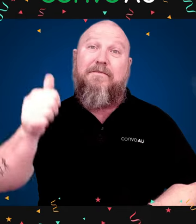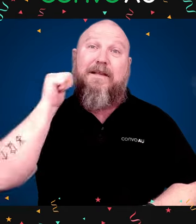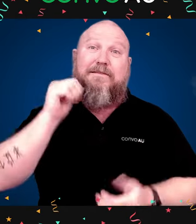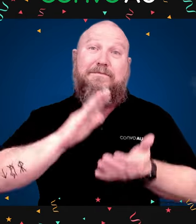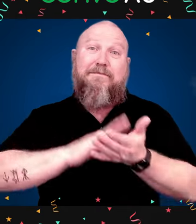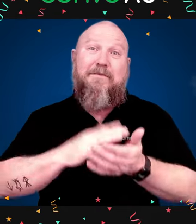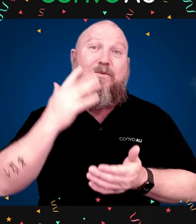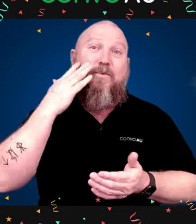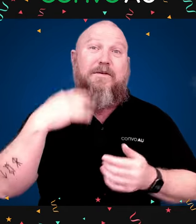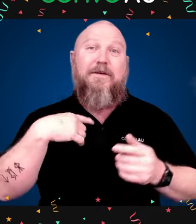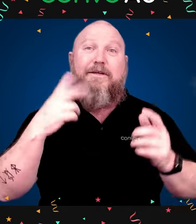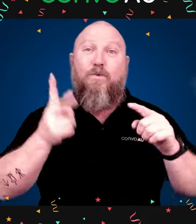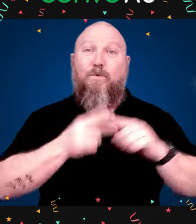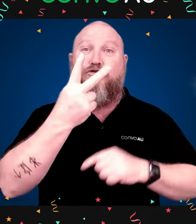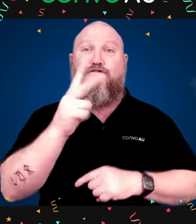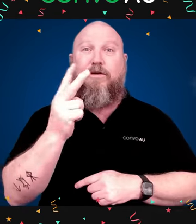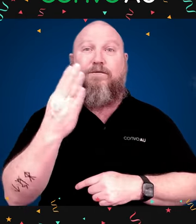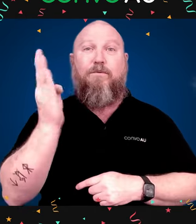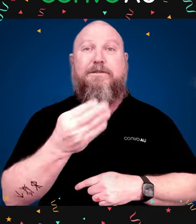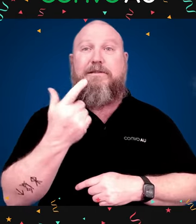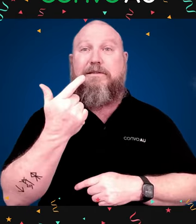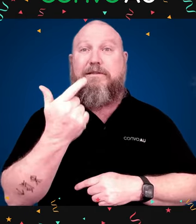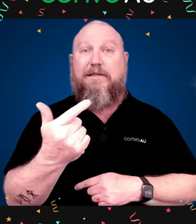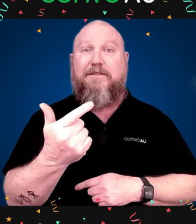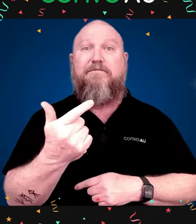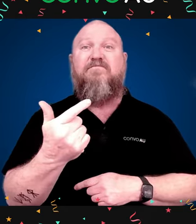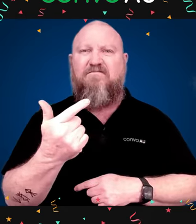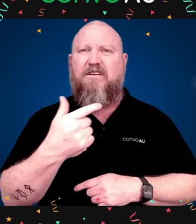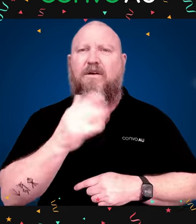Last month, when we launched our 24/7 service,